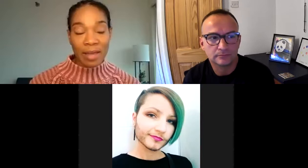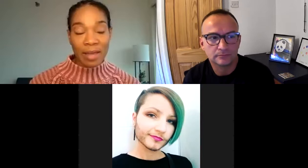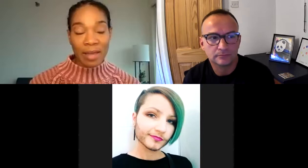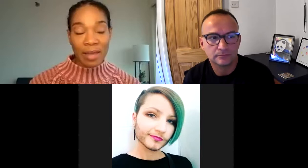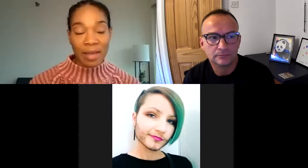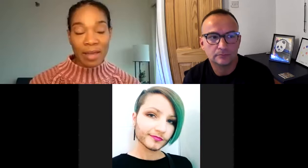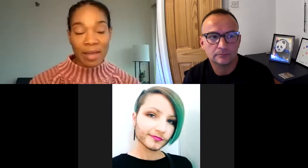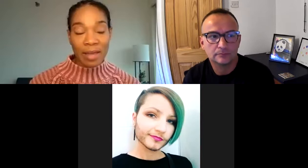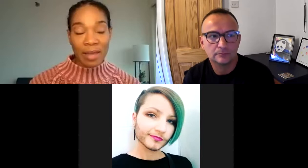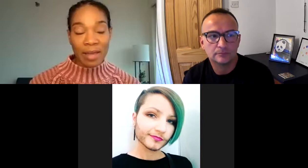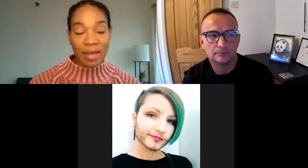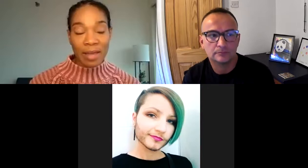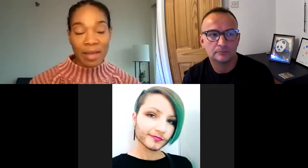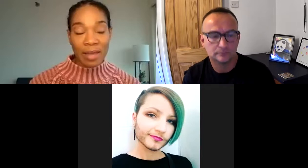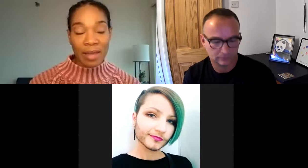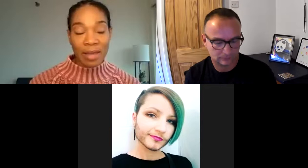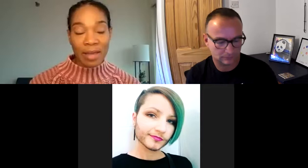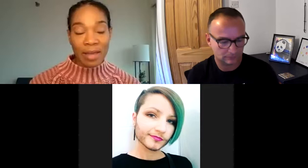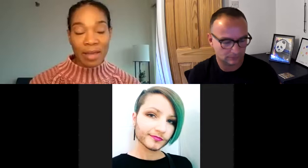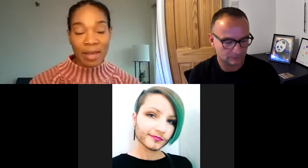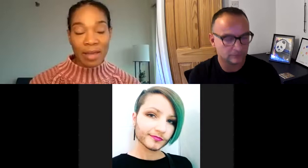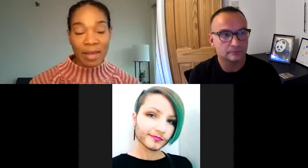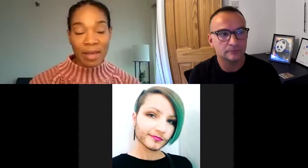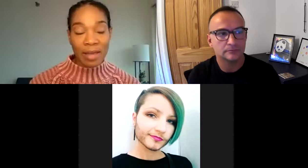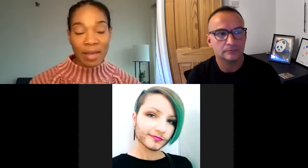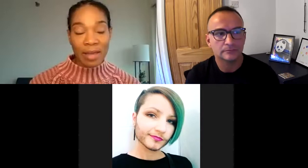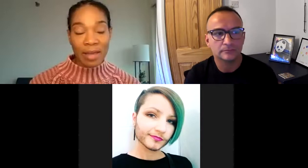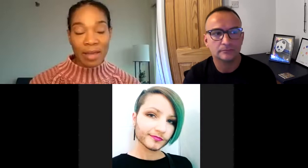the 15 years I was supported with documenting language